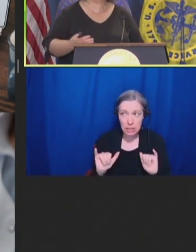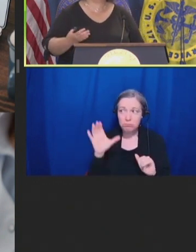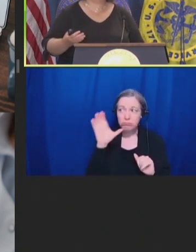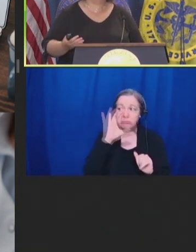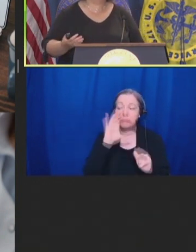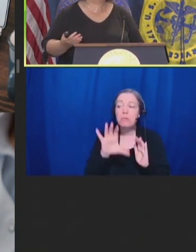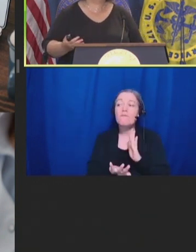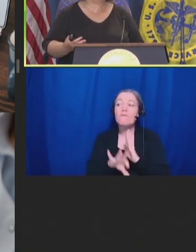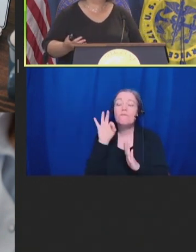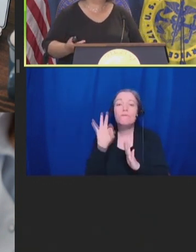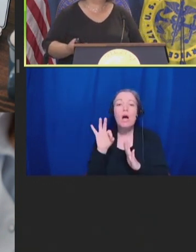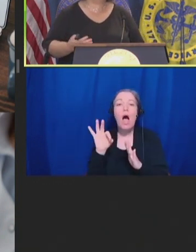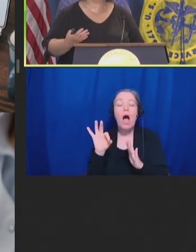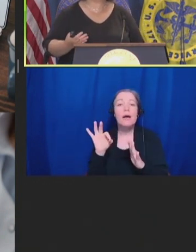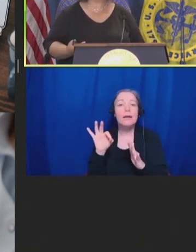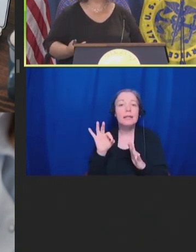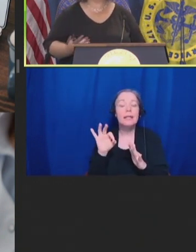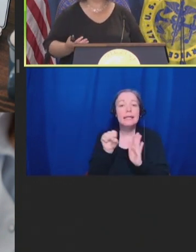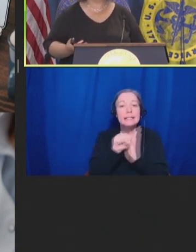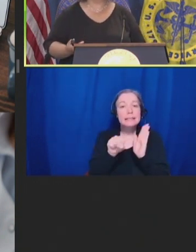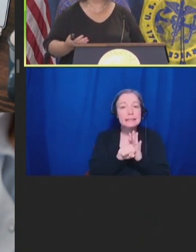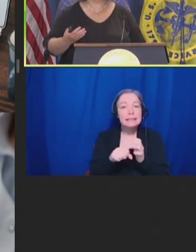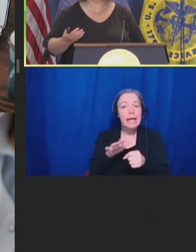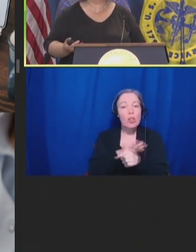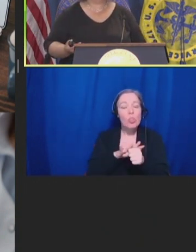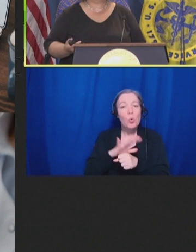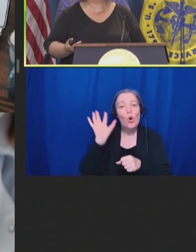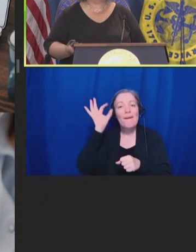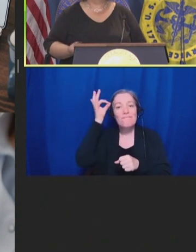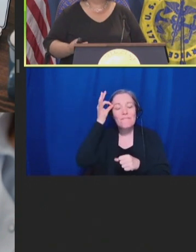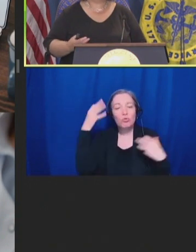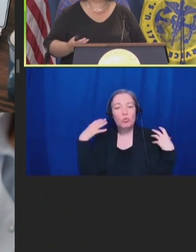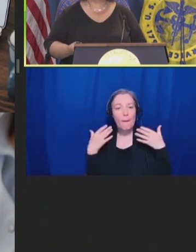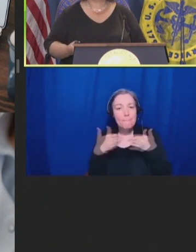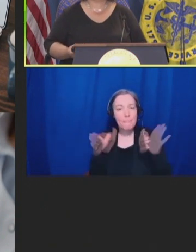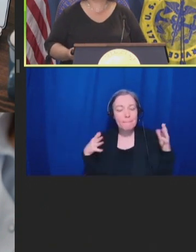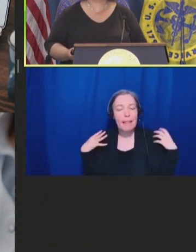and federal public health agencies as a trusted source of information. And so, it is important,